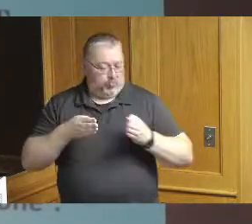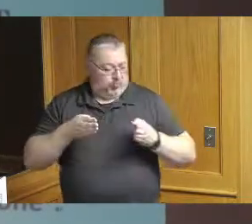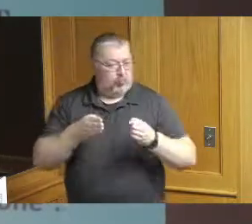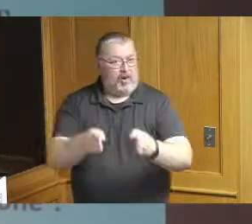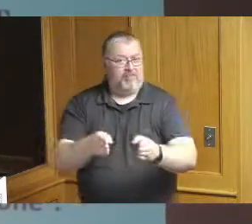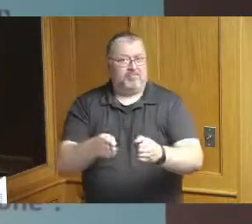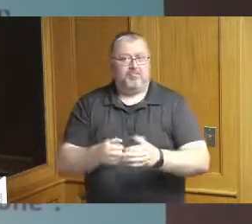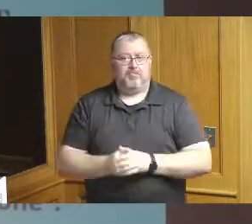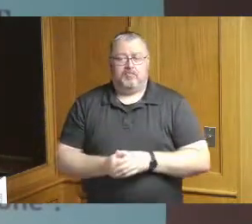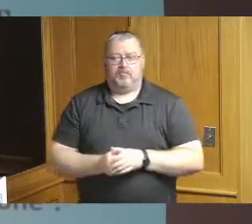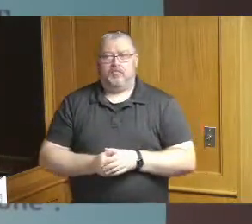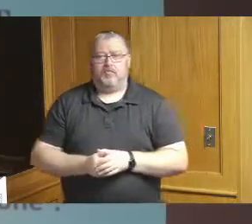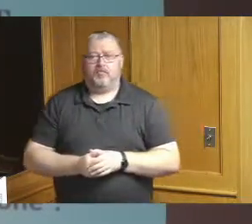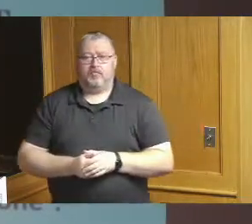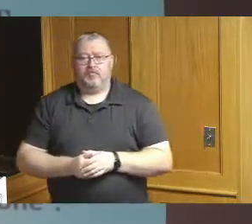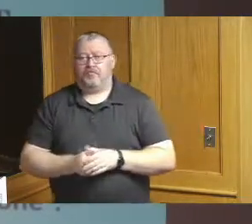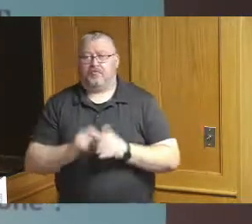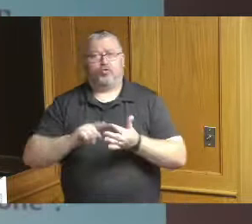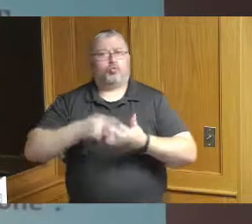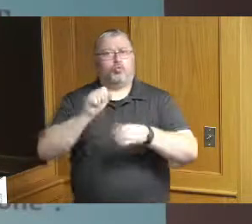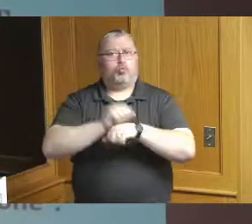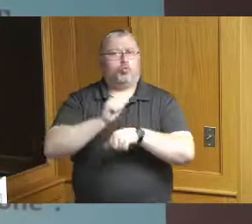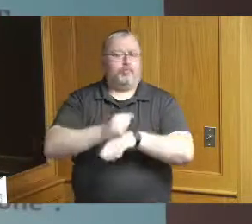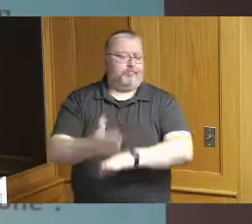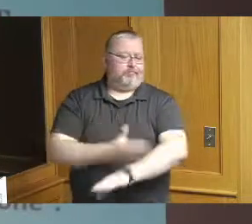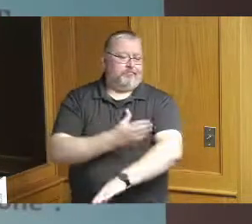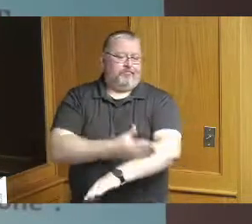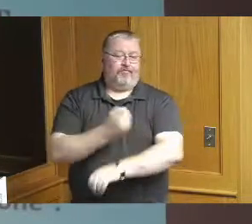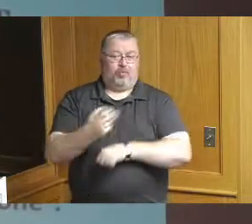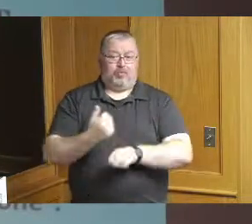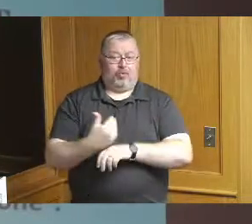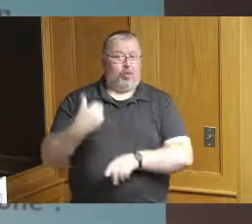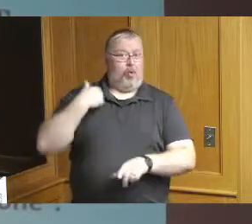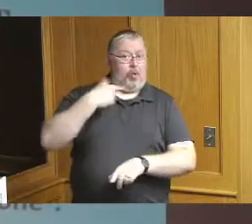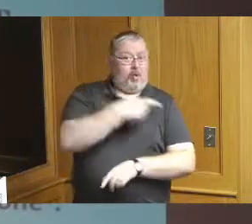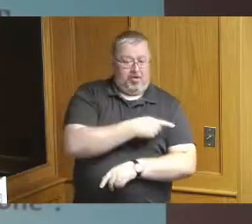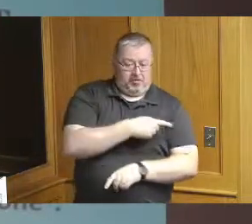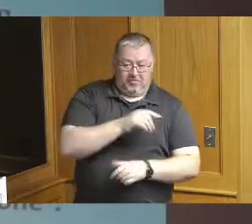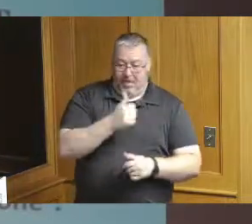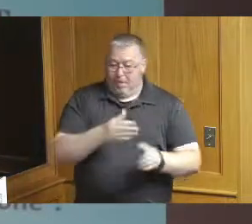been constructed many years ago you know is any planned projects currently happening now